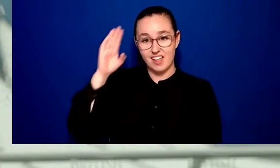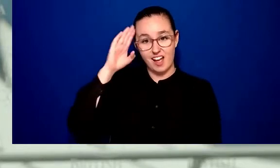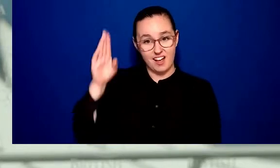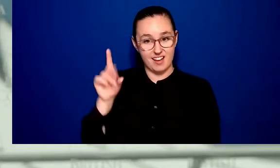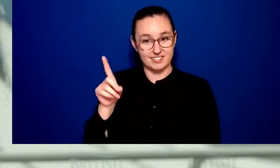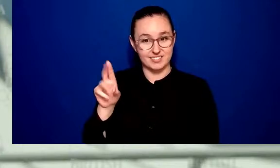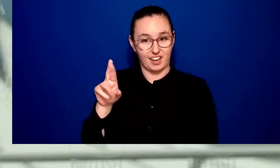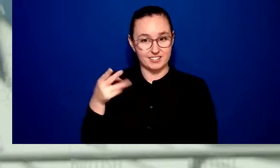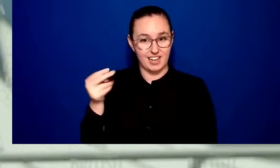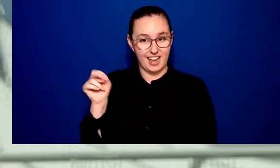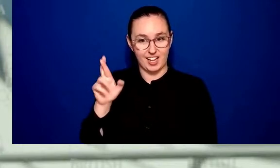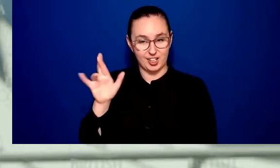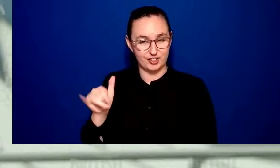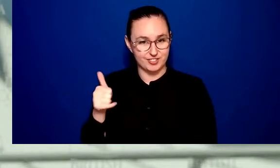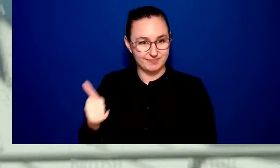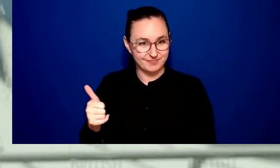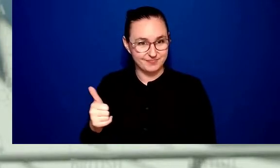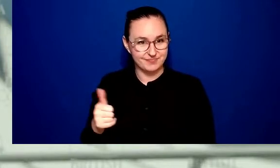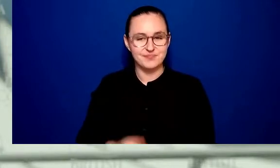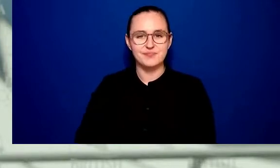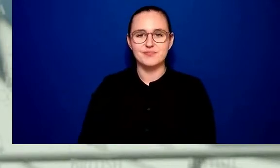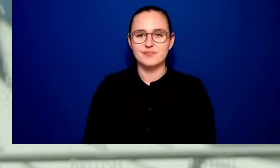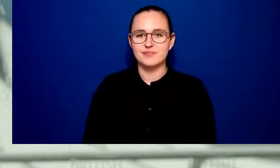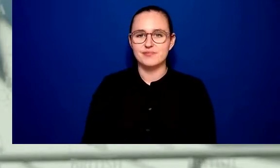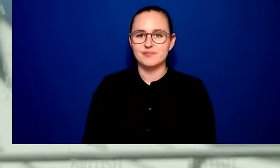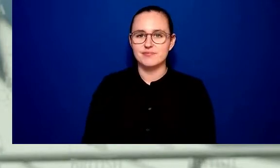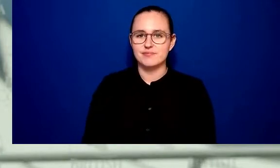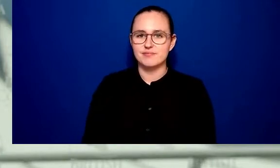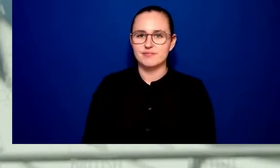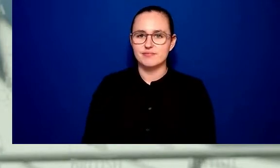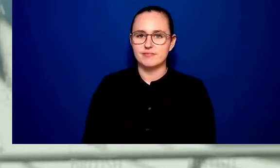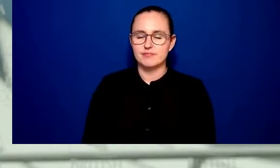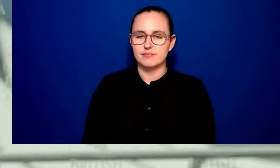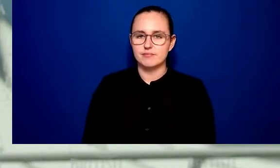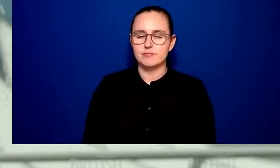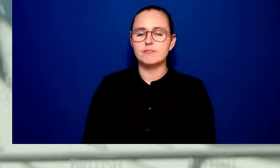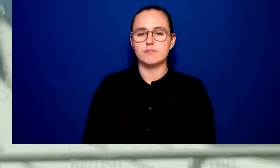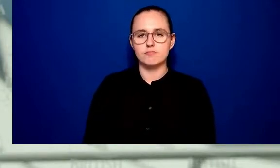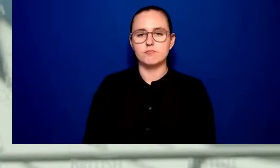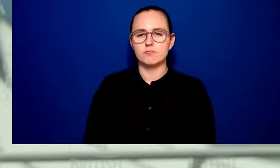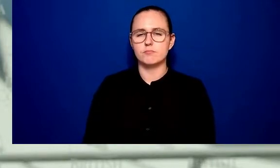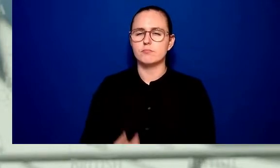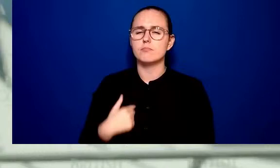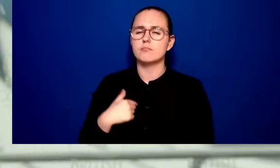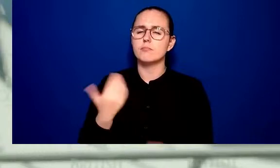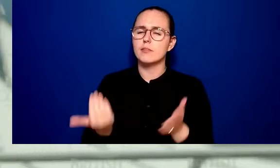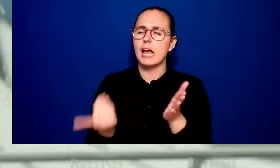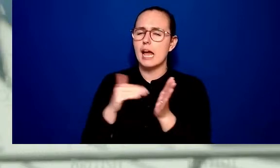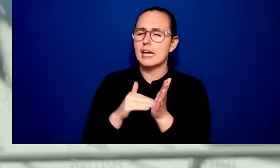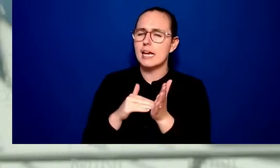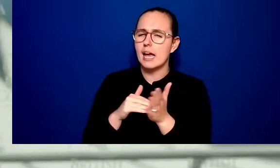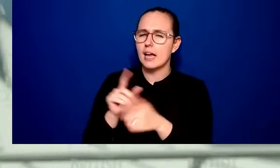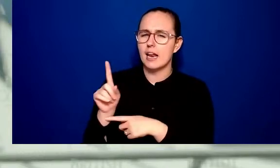to ask, Um, about, uh, the U. S. CDC rules again on the AstraZeneca doses. What is